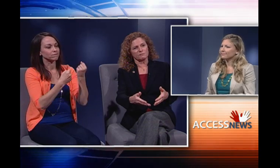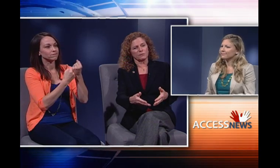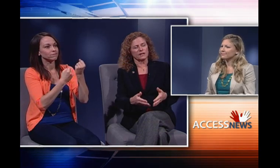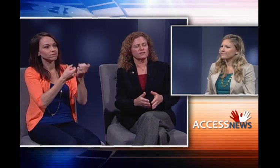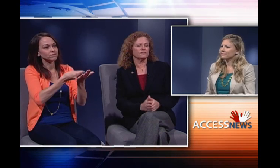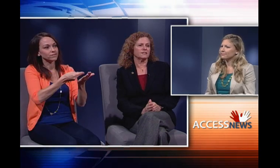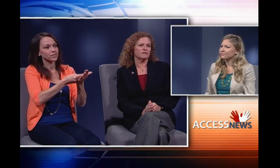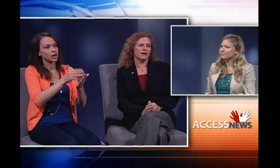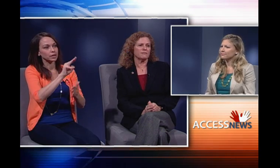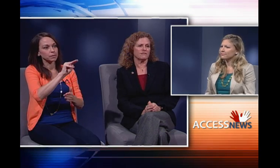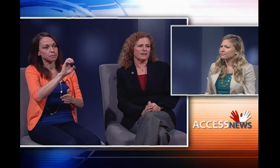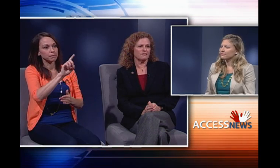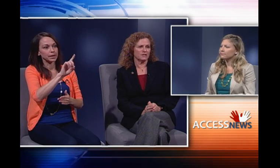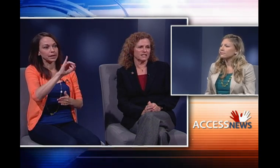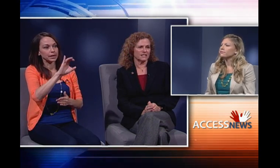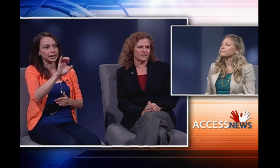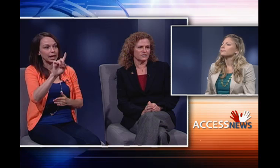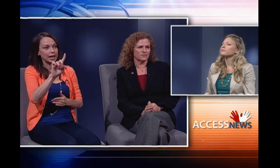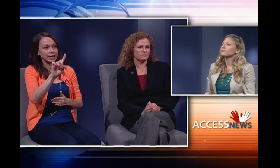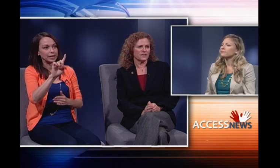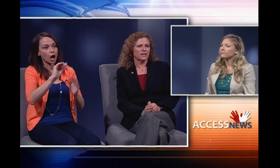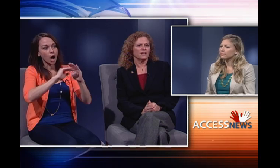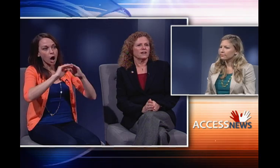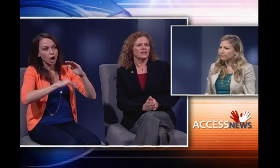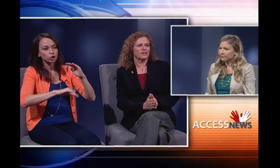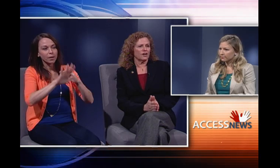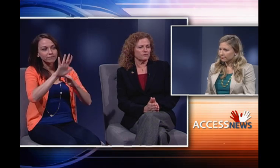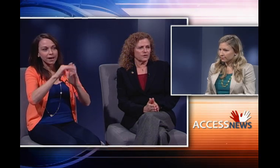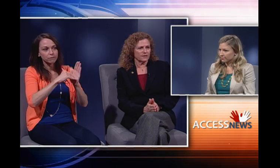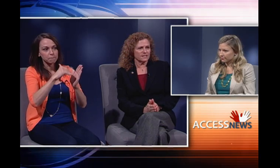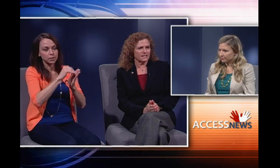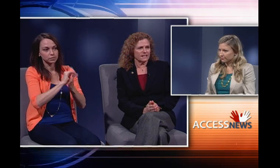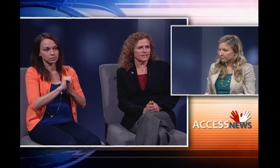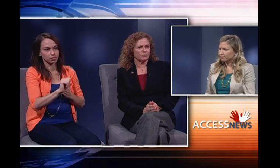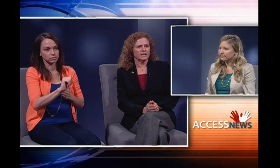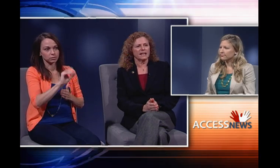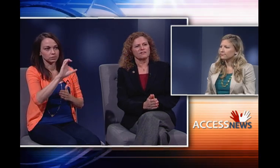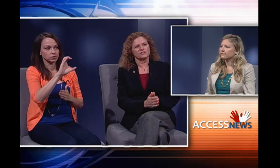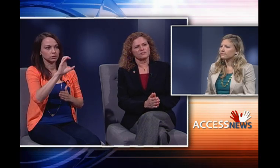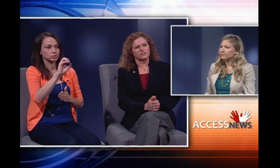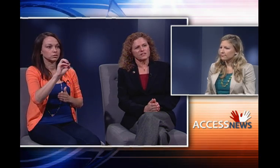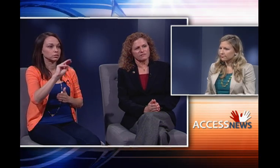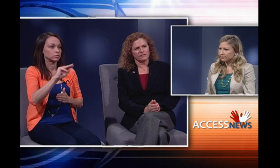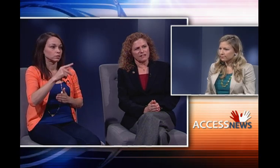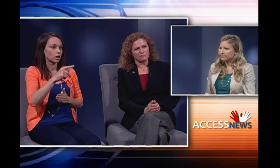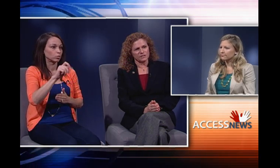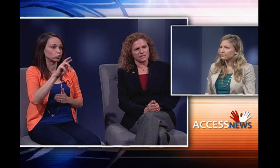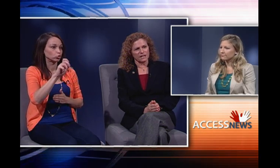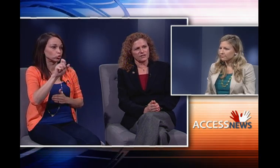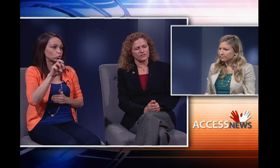but we're underfunded by about $5 billion. The comptroller has said that we have diverted $5 billion